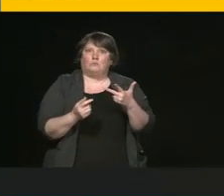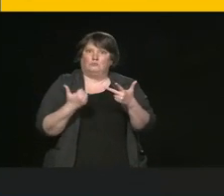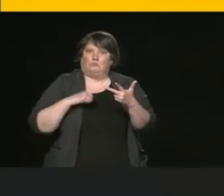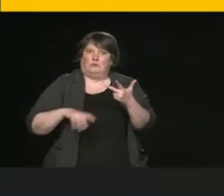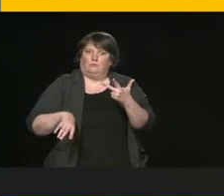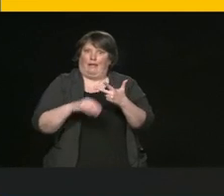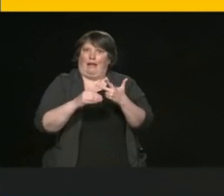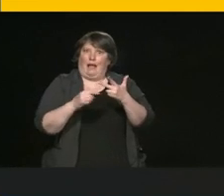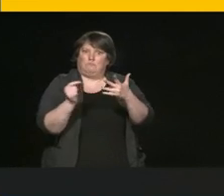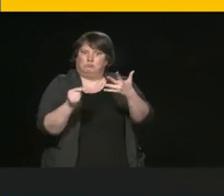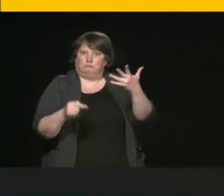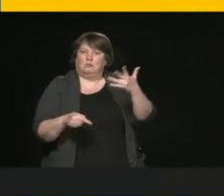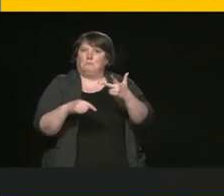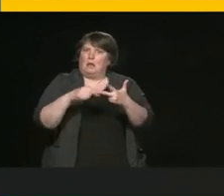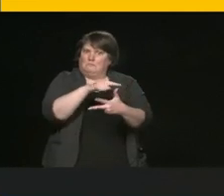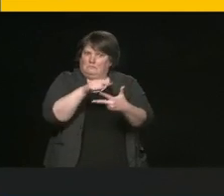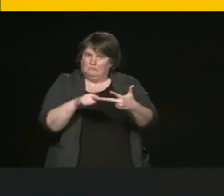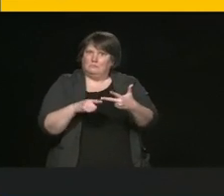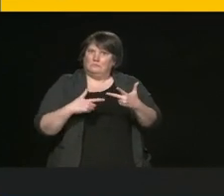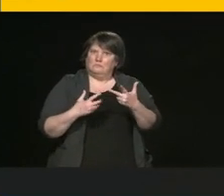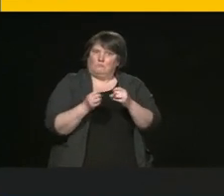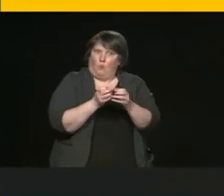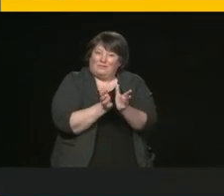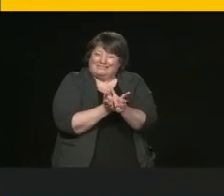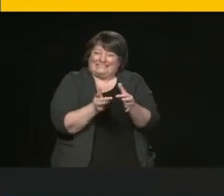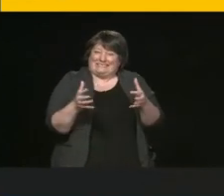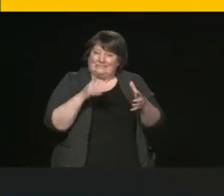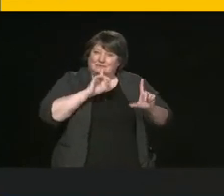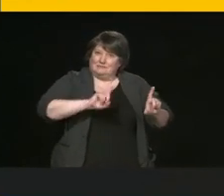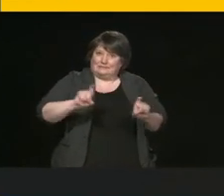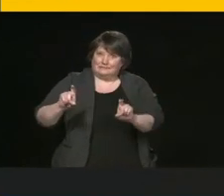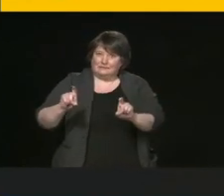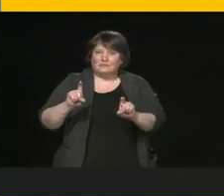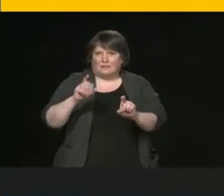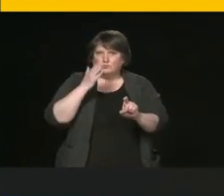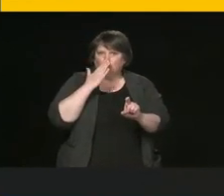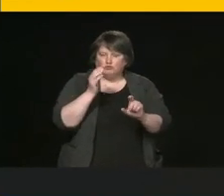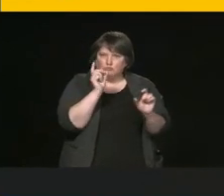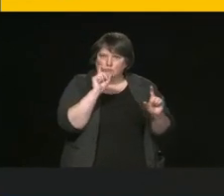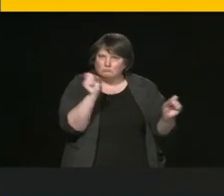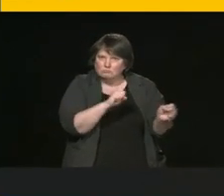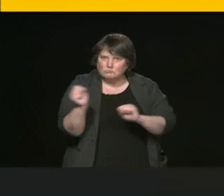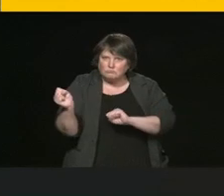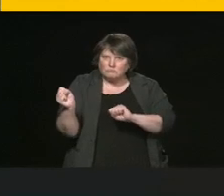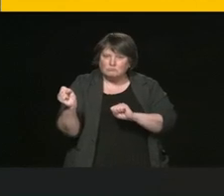DIAGNOSTIC ON BOARD AND THAT WOULD BE REALLY A SORT OF GREAT